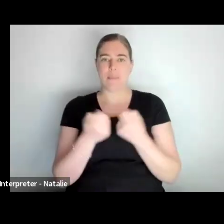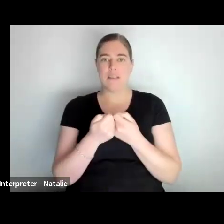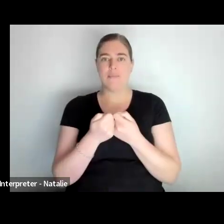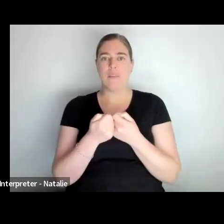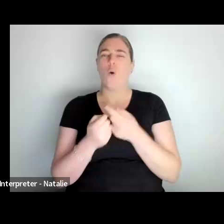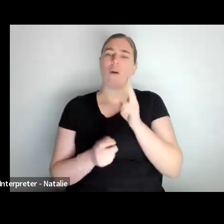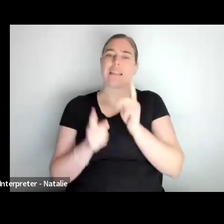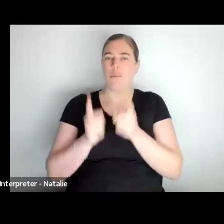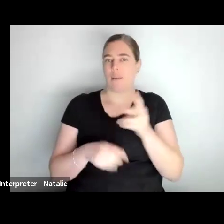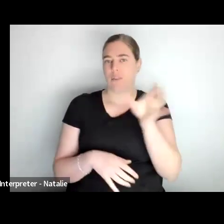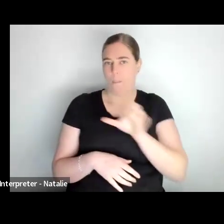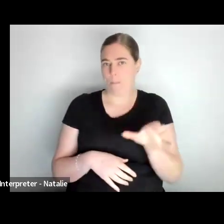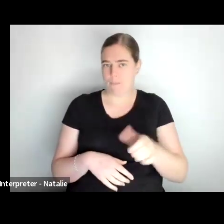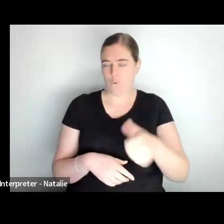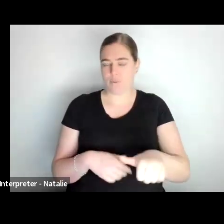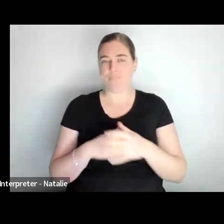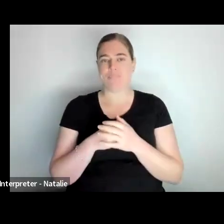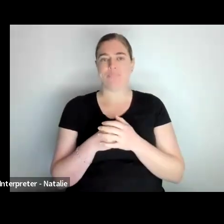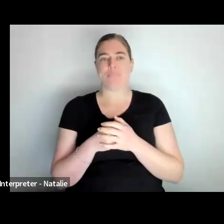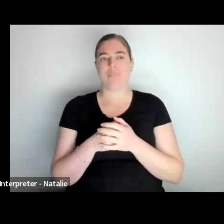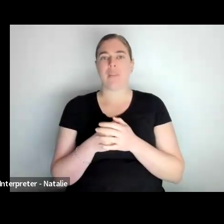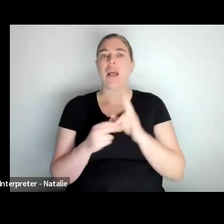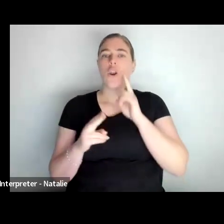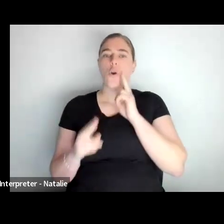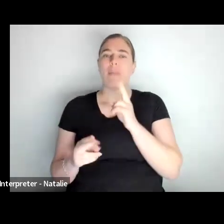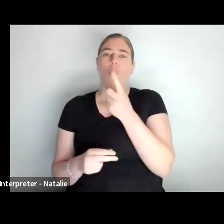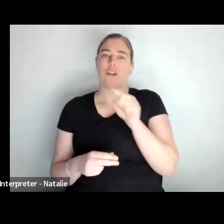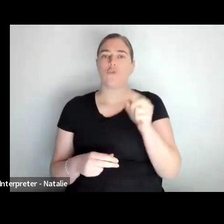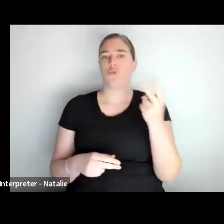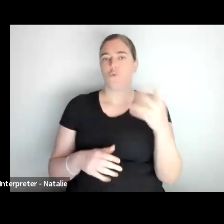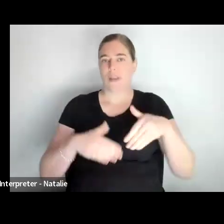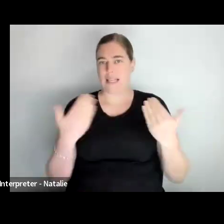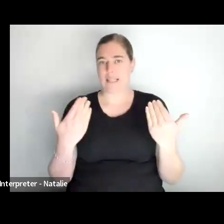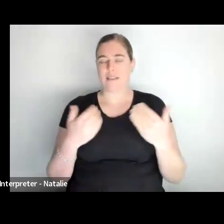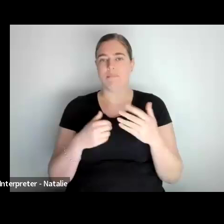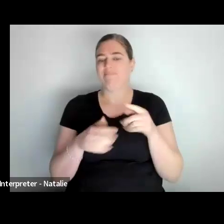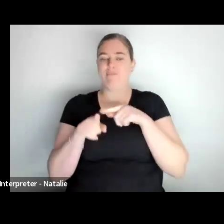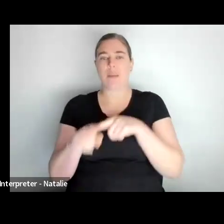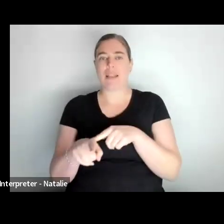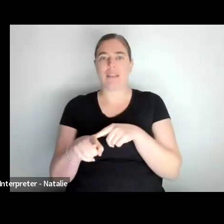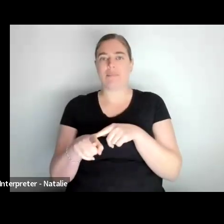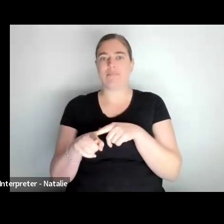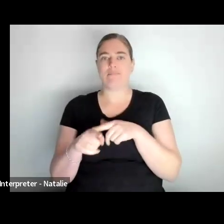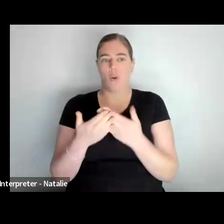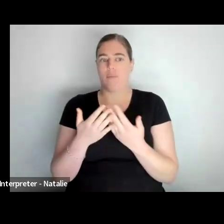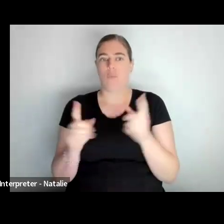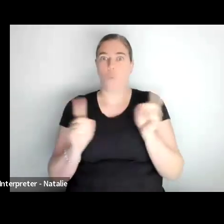Zoom. And they usually take place over one or two days depending on what is being assessed.